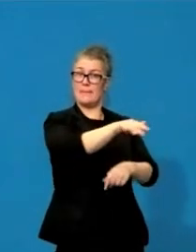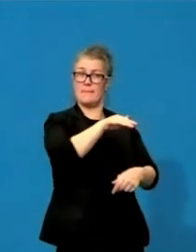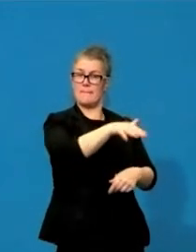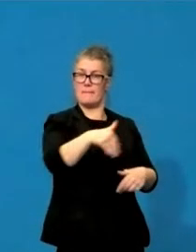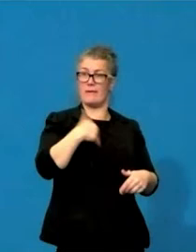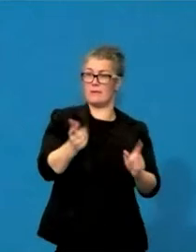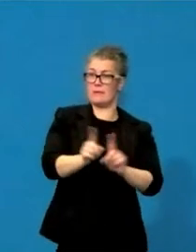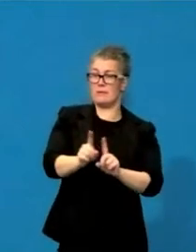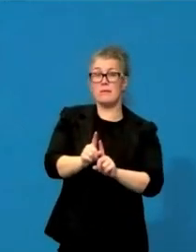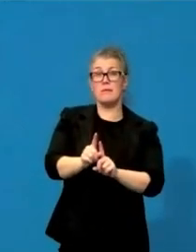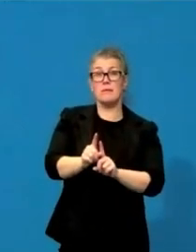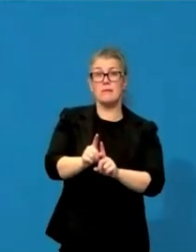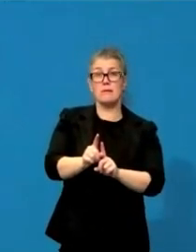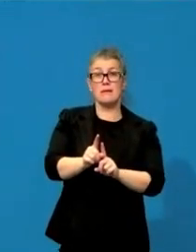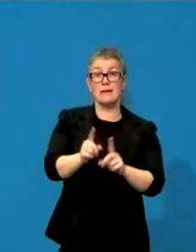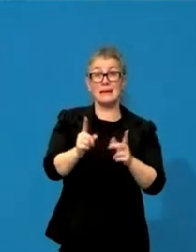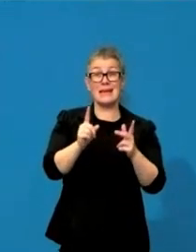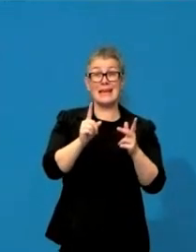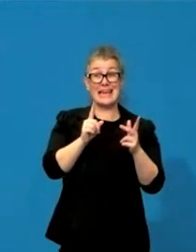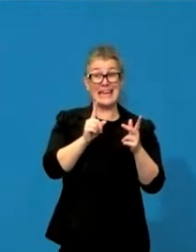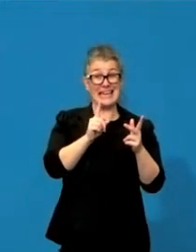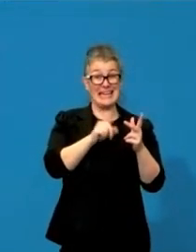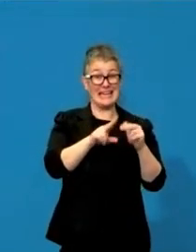didn't have that help that you get from your colleagues?